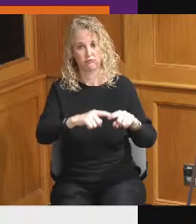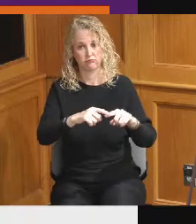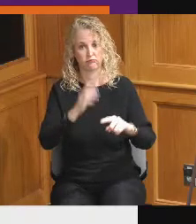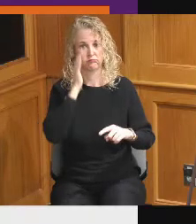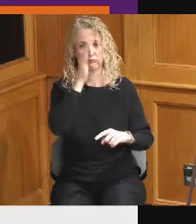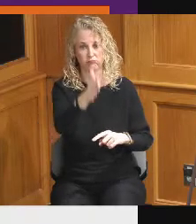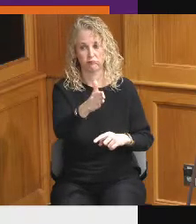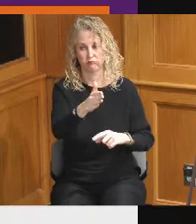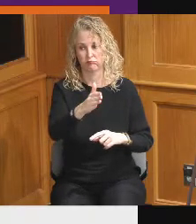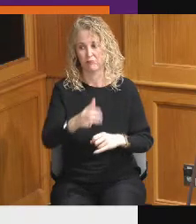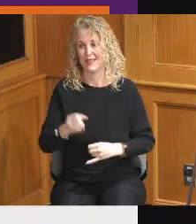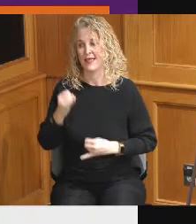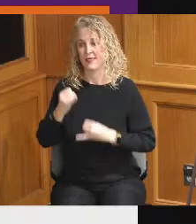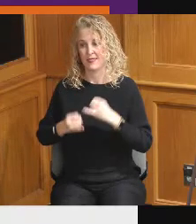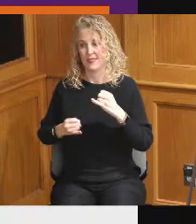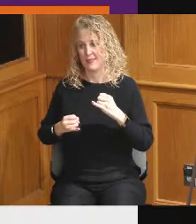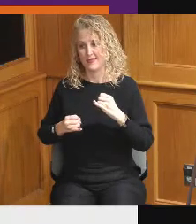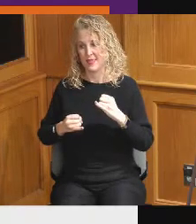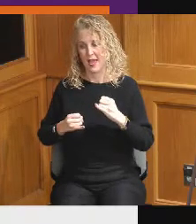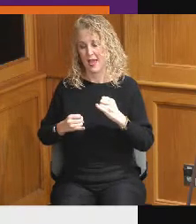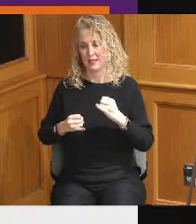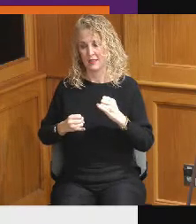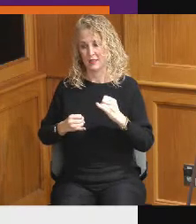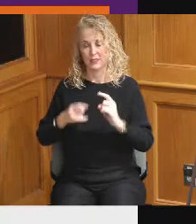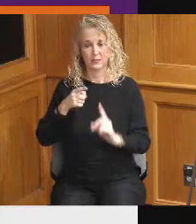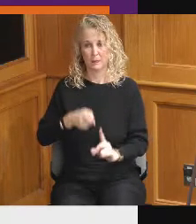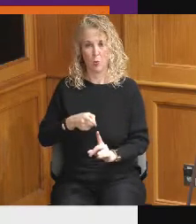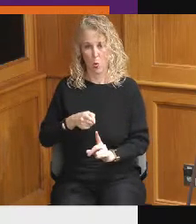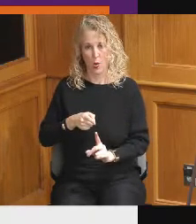then I think this is the last bullet just to quickly summarize sort of how we've approached